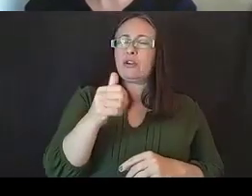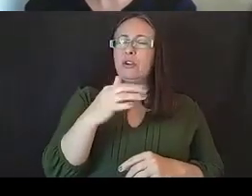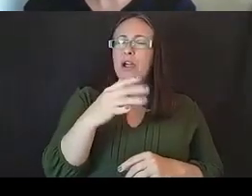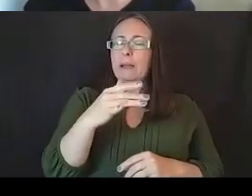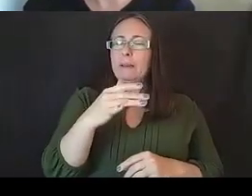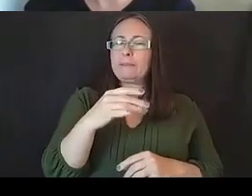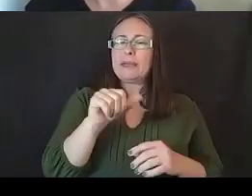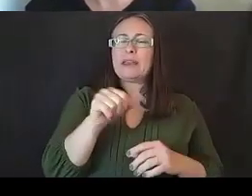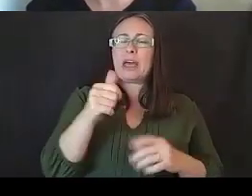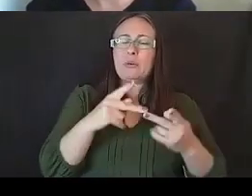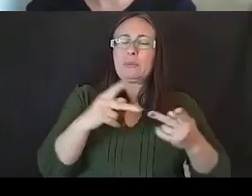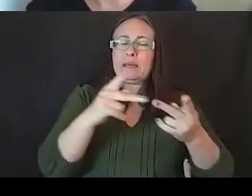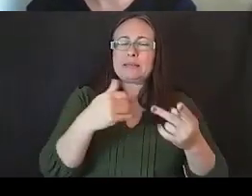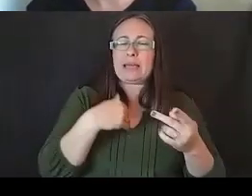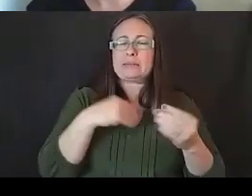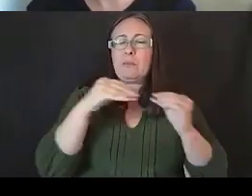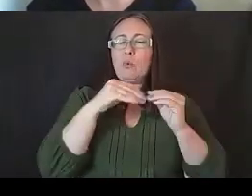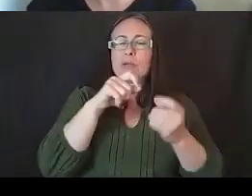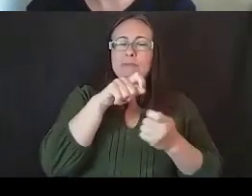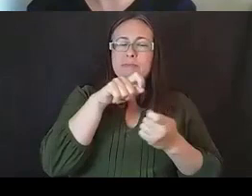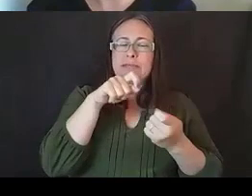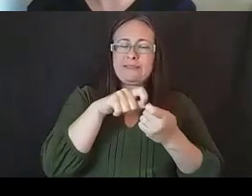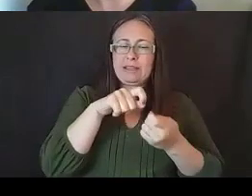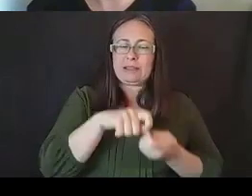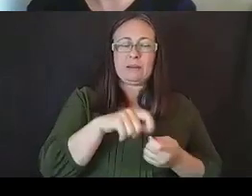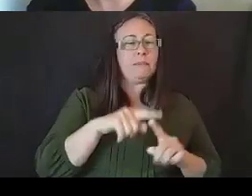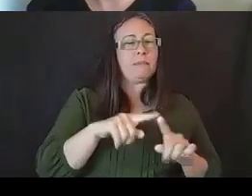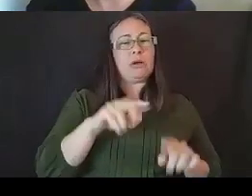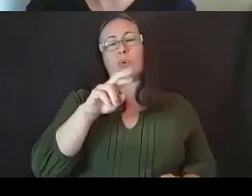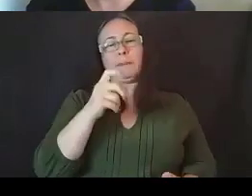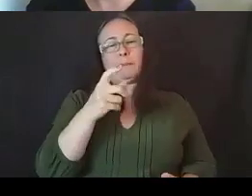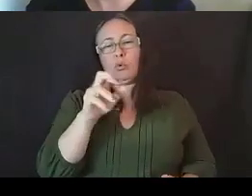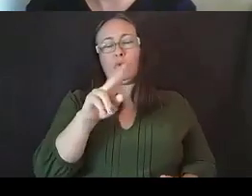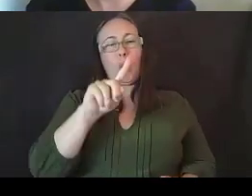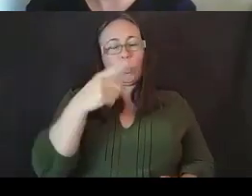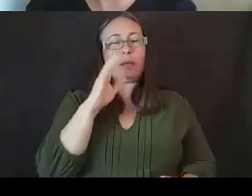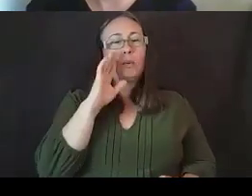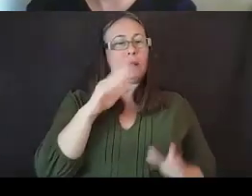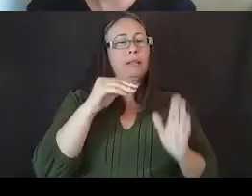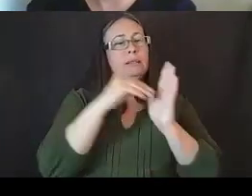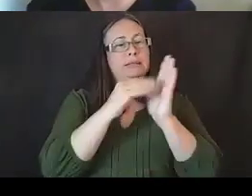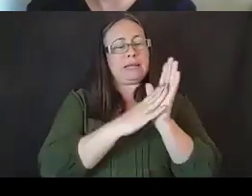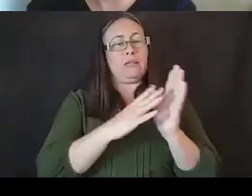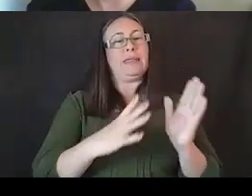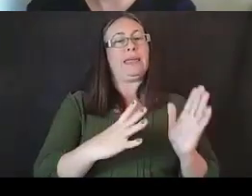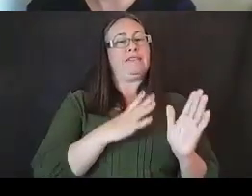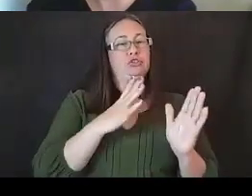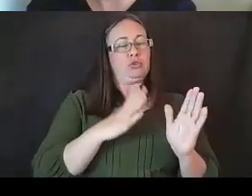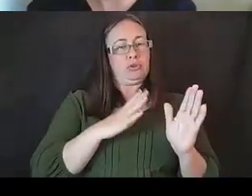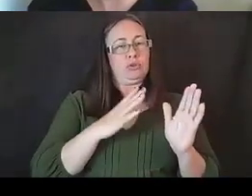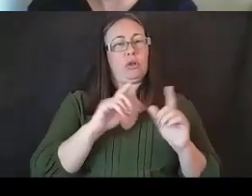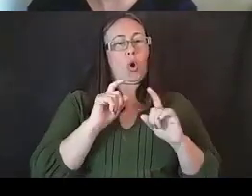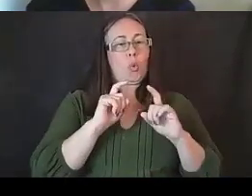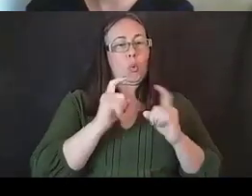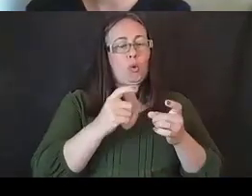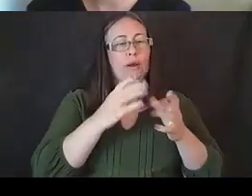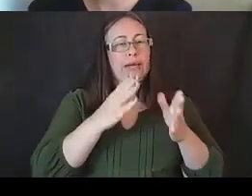that has more specific information on that, but RePORTER's just going to list the official awardee organization for any type of award.